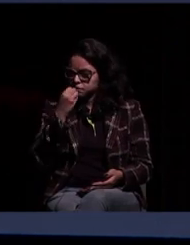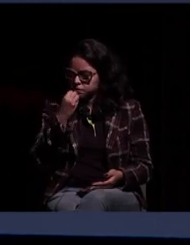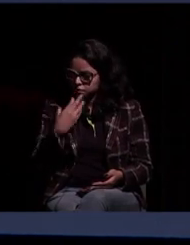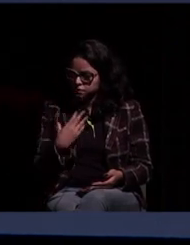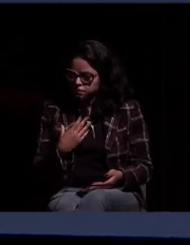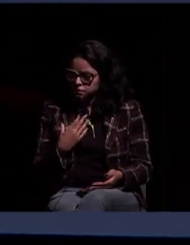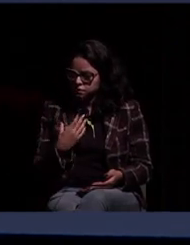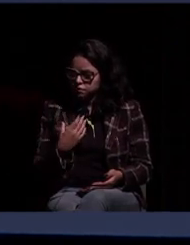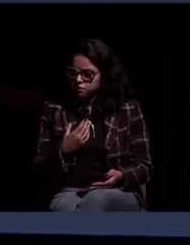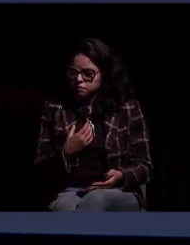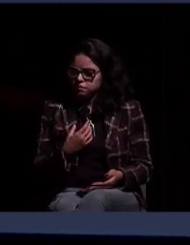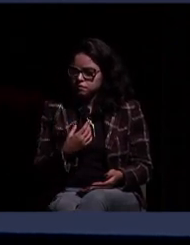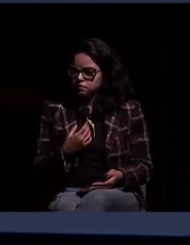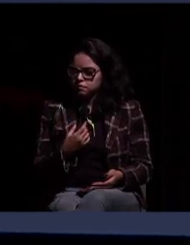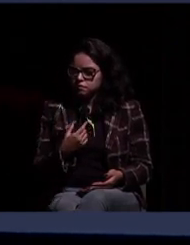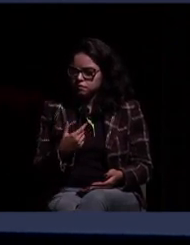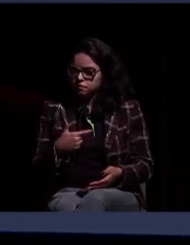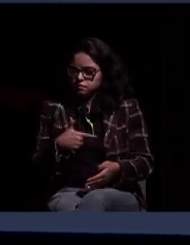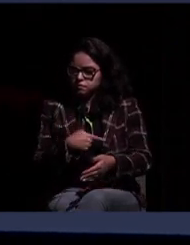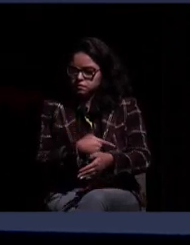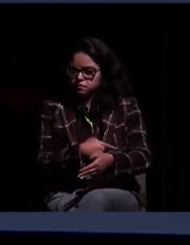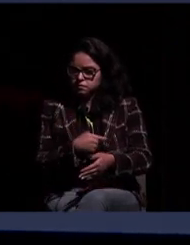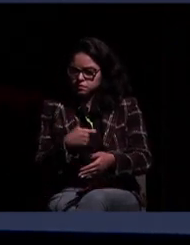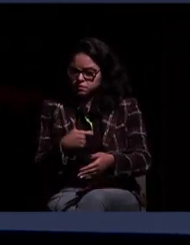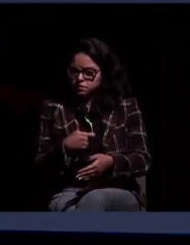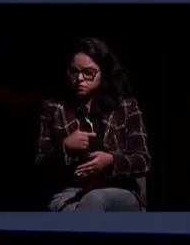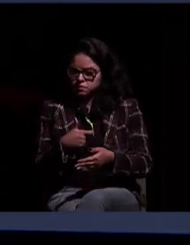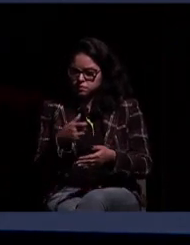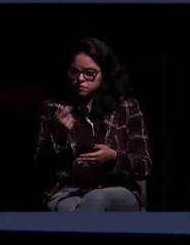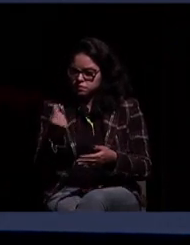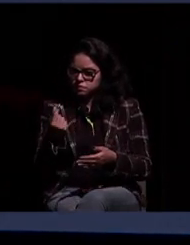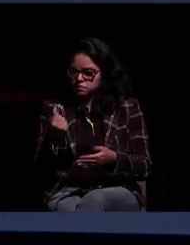with lots of cash coming yearly from the European Community